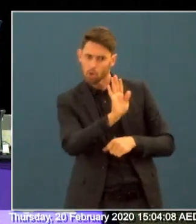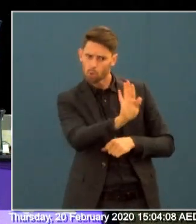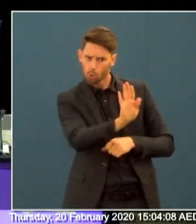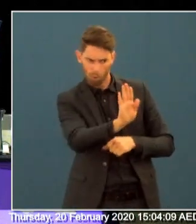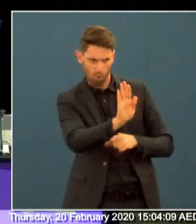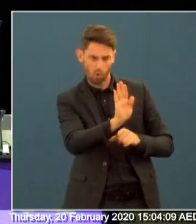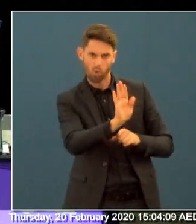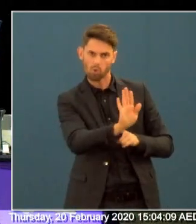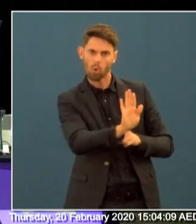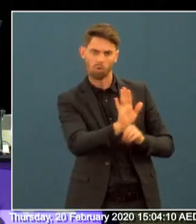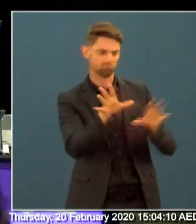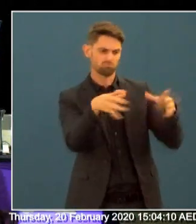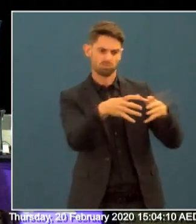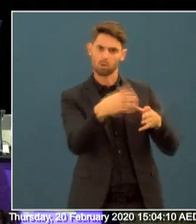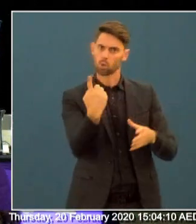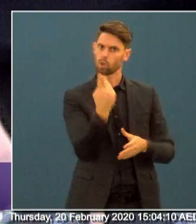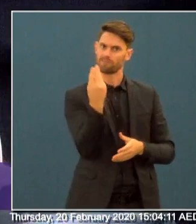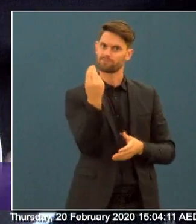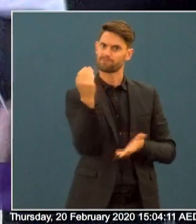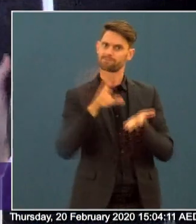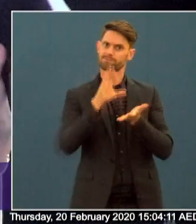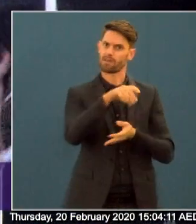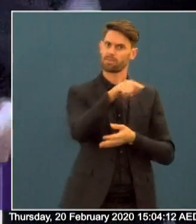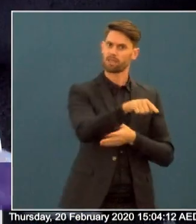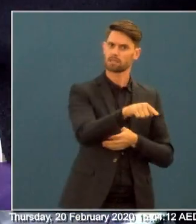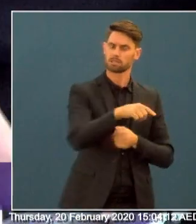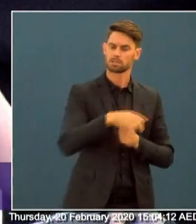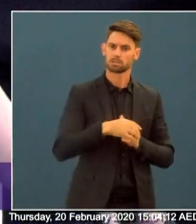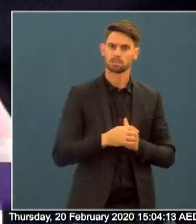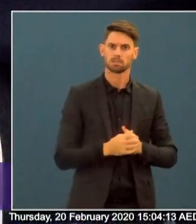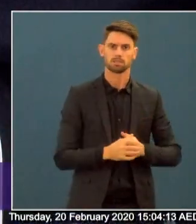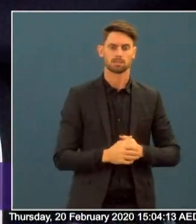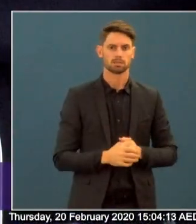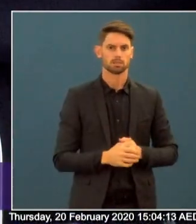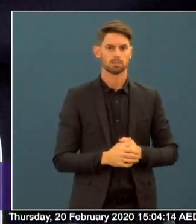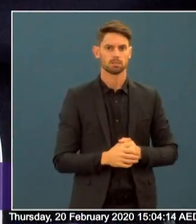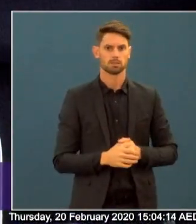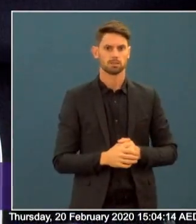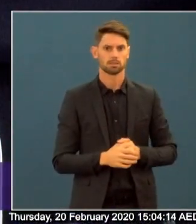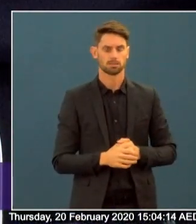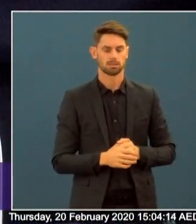For... The group that you've described? This national... No, no. Not the — no, no. Yours. The one... My funding...